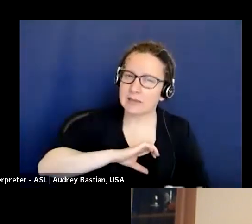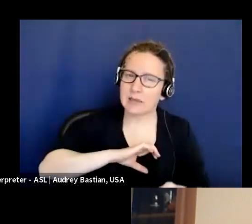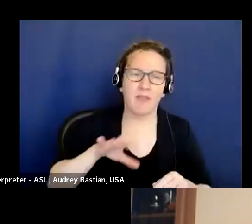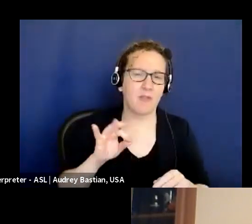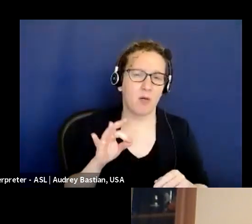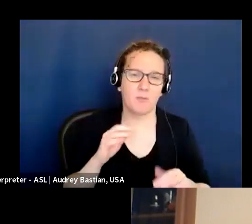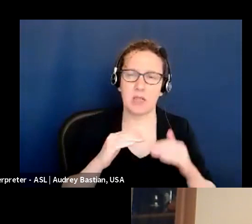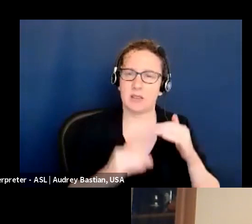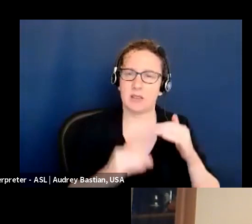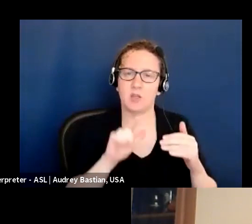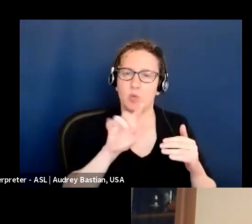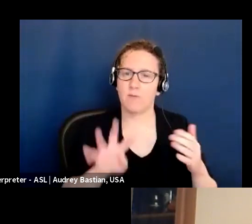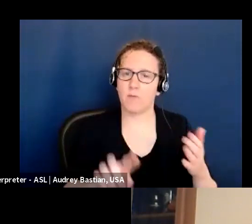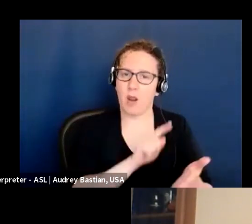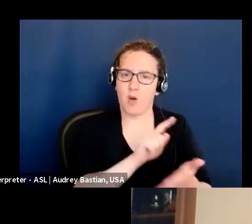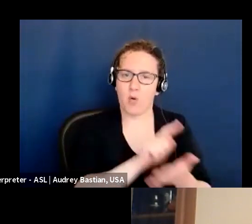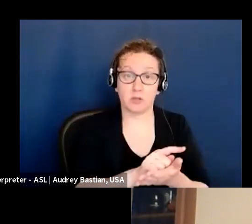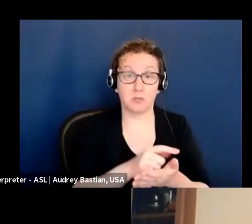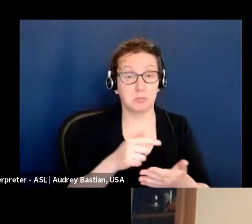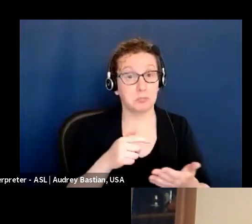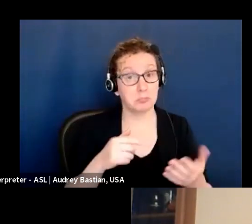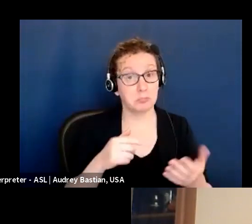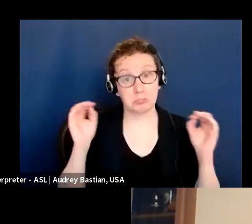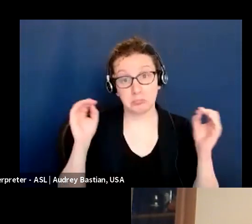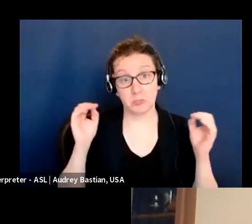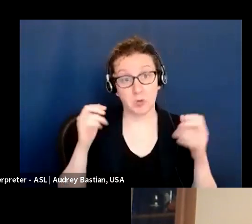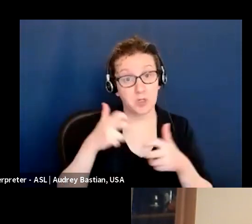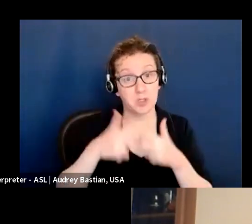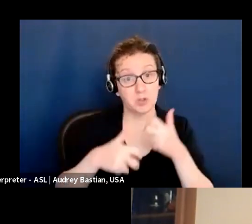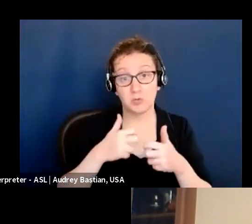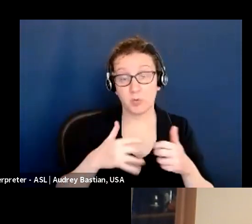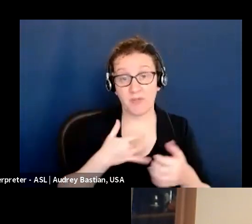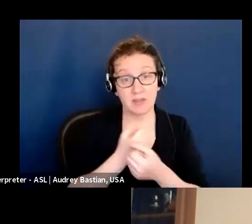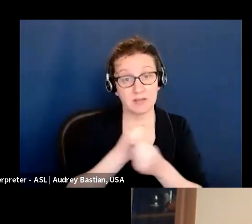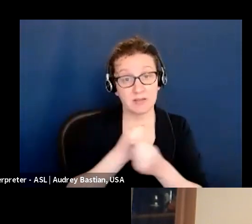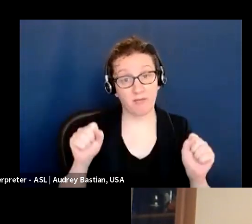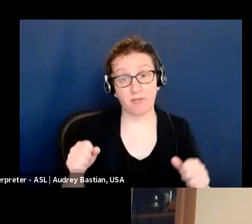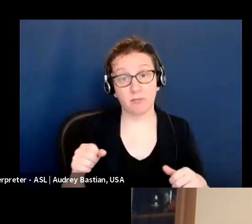So yeah, I didn't really have any issues with feeling safe while I was in Germany.